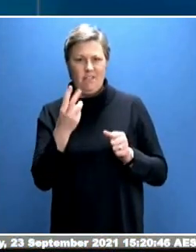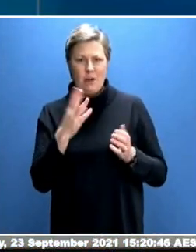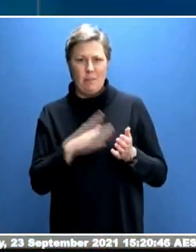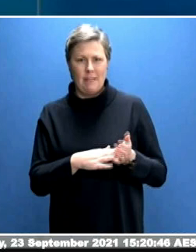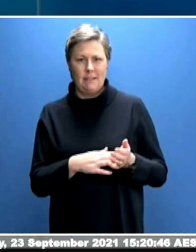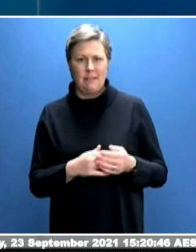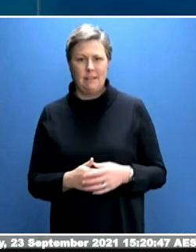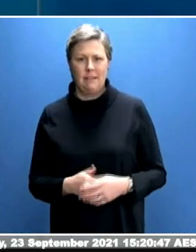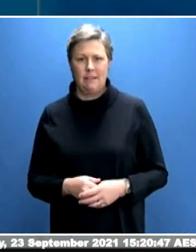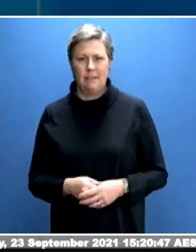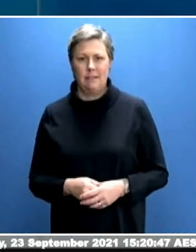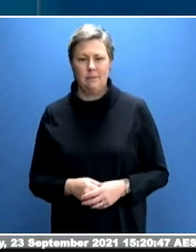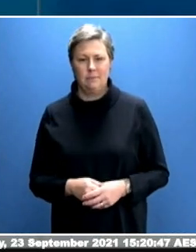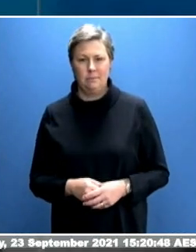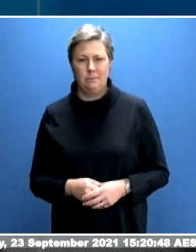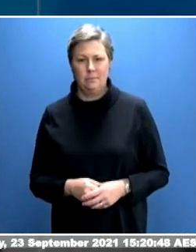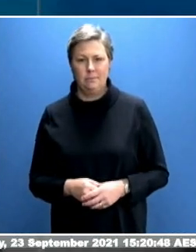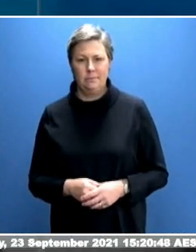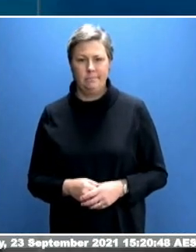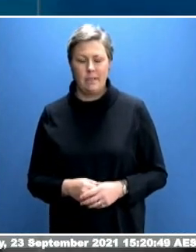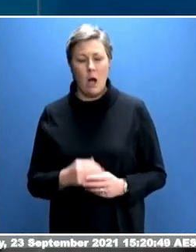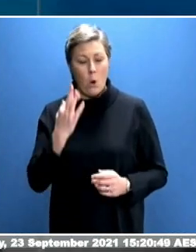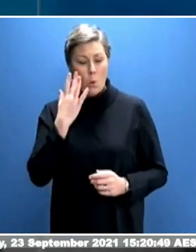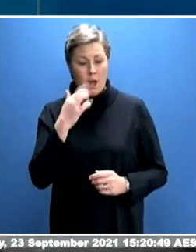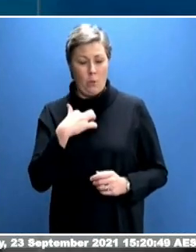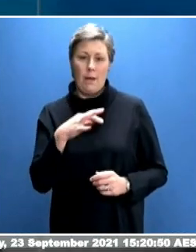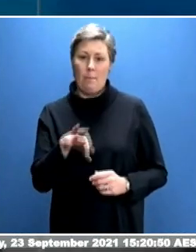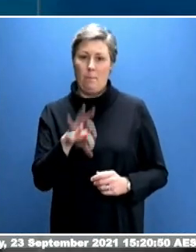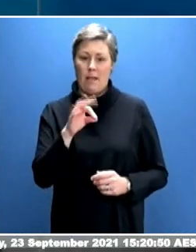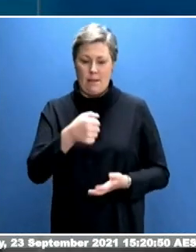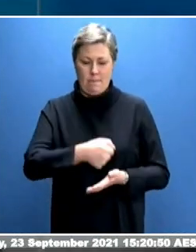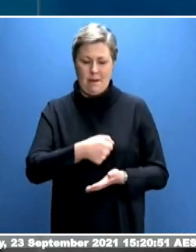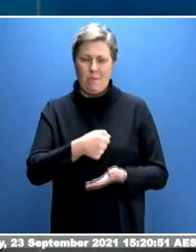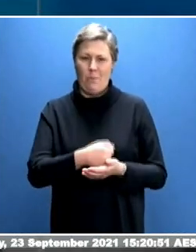So, in identifying that for, you know, the initial drafting and